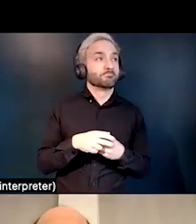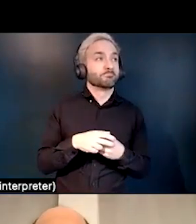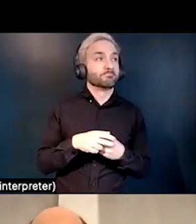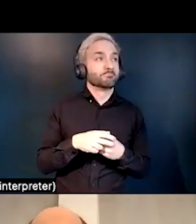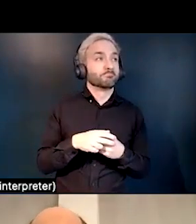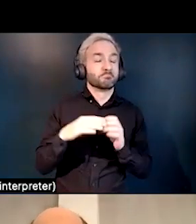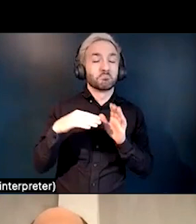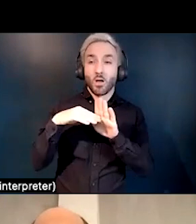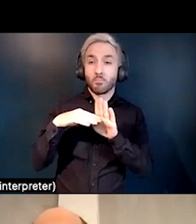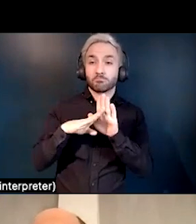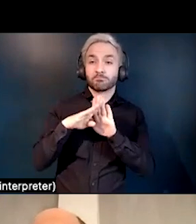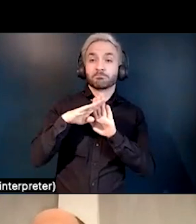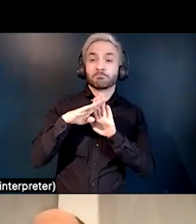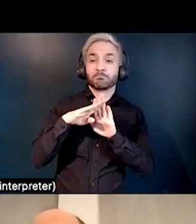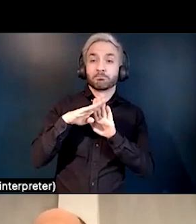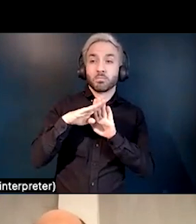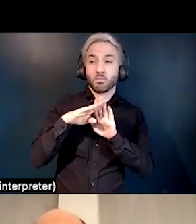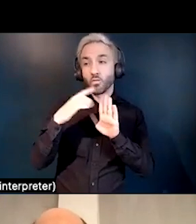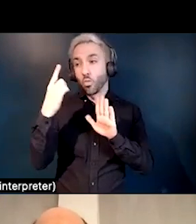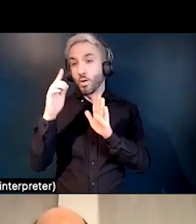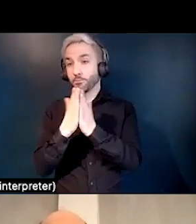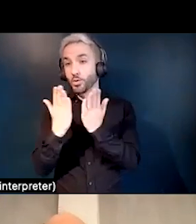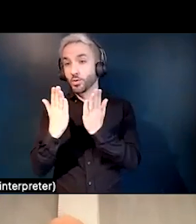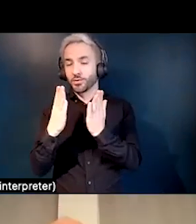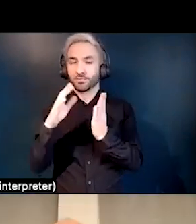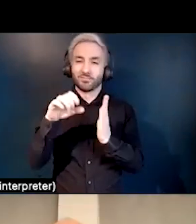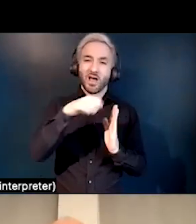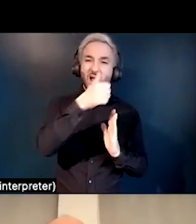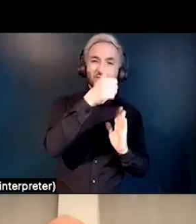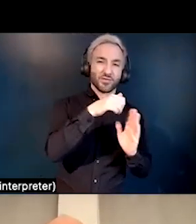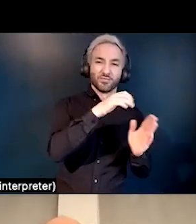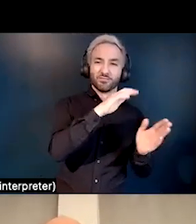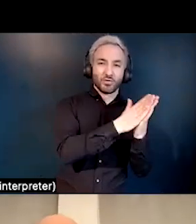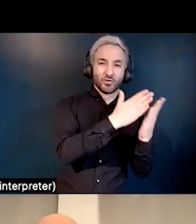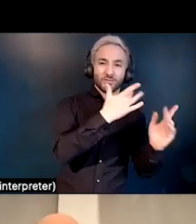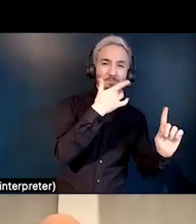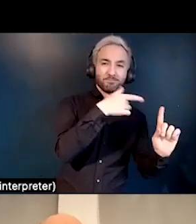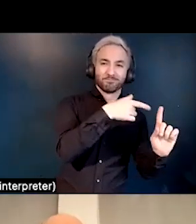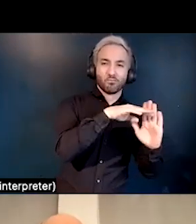there's down year for another type. And you see a relatively static... In the U.S. market,